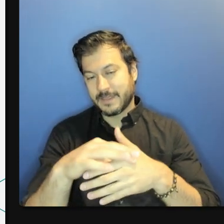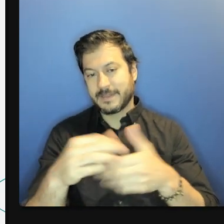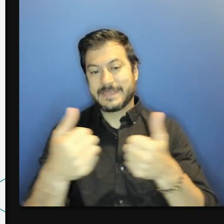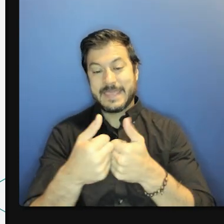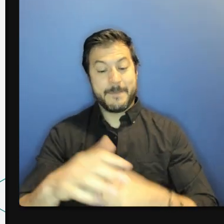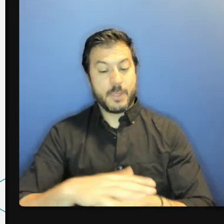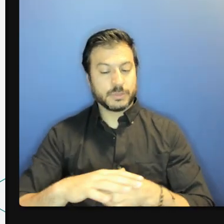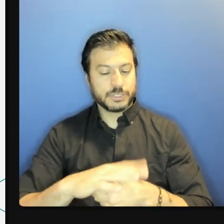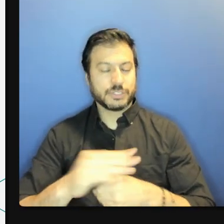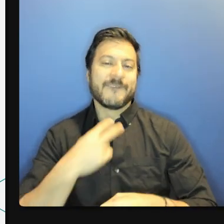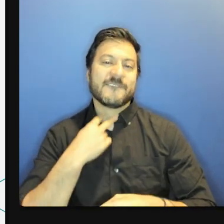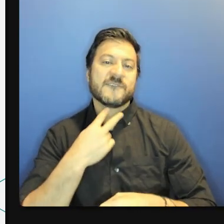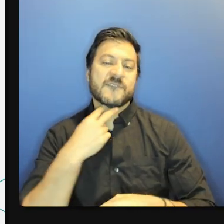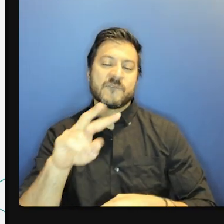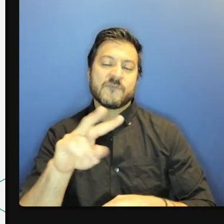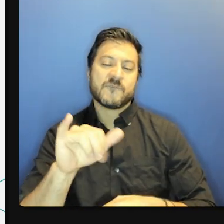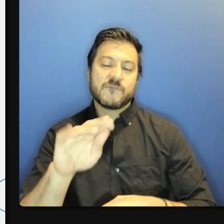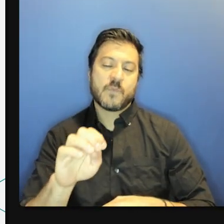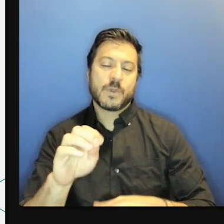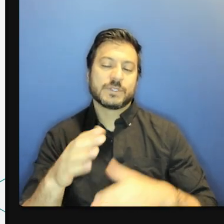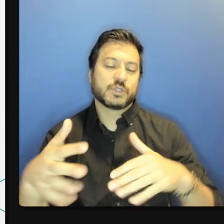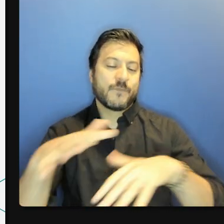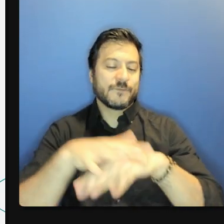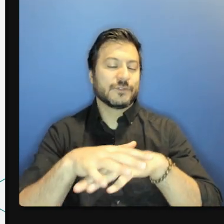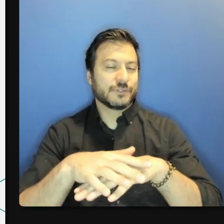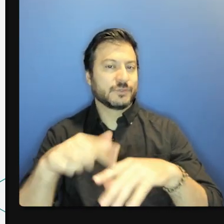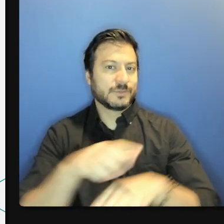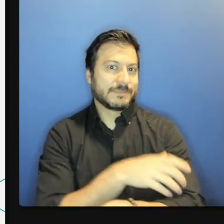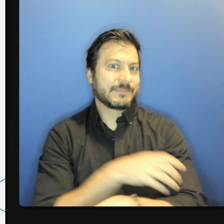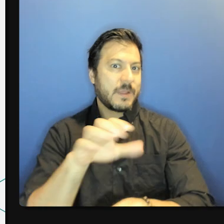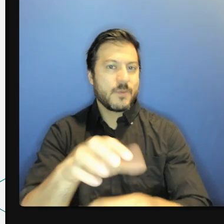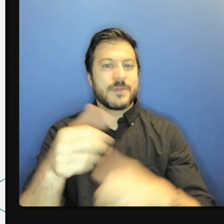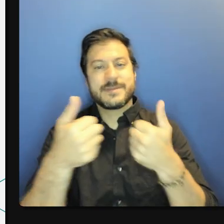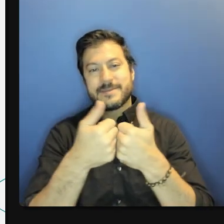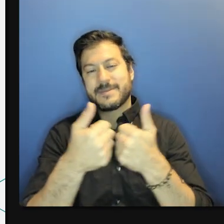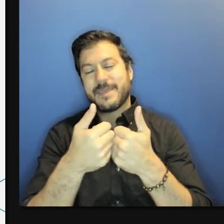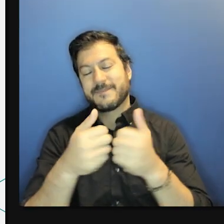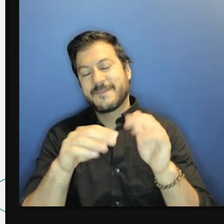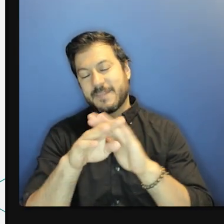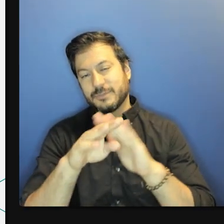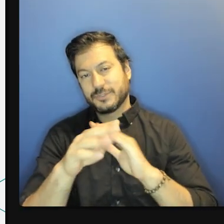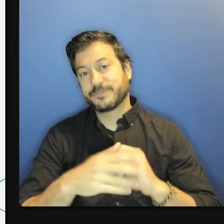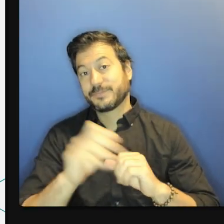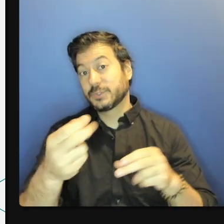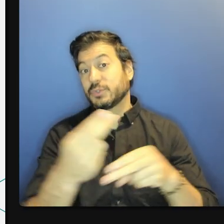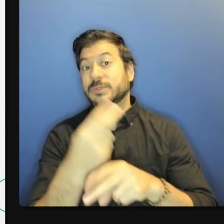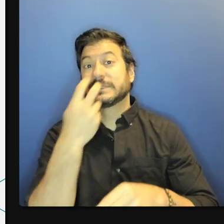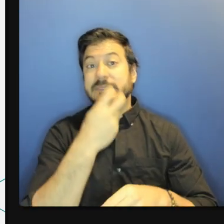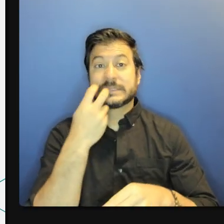game localization, and voiceovers with neural voice to empower game developers. You can use speech transcription,